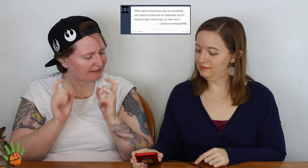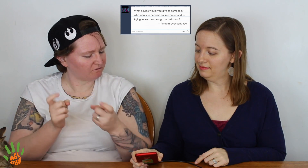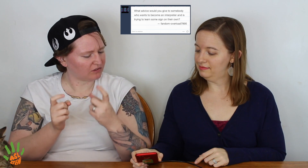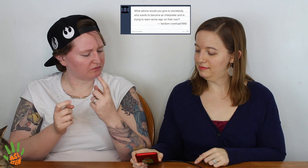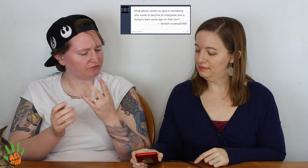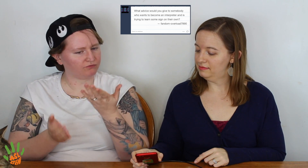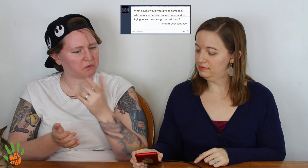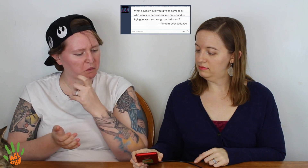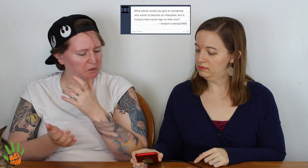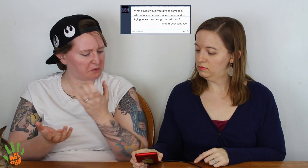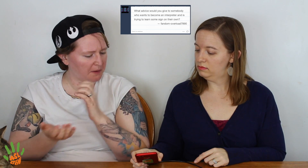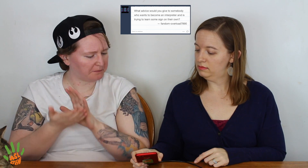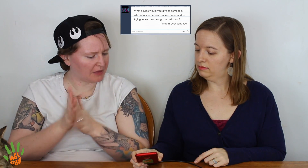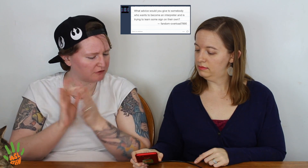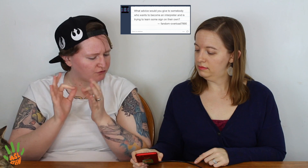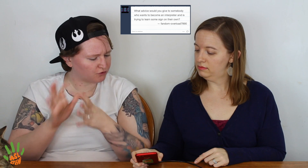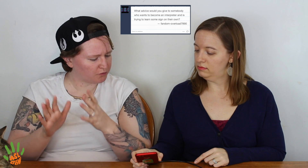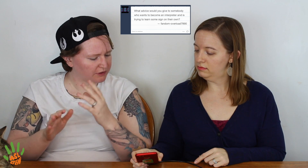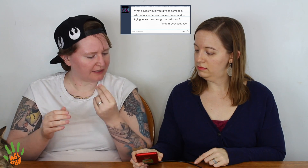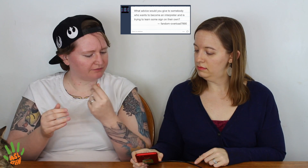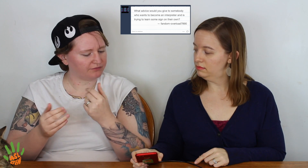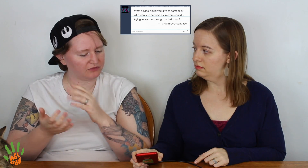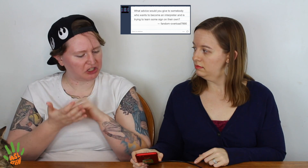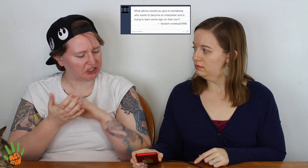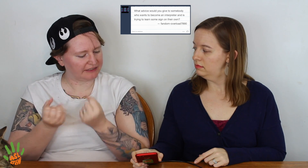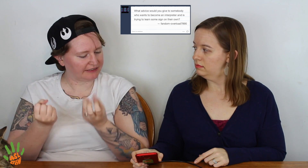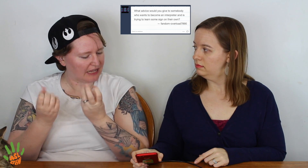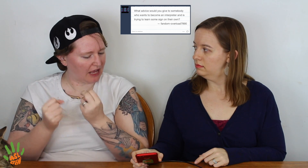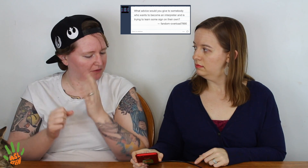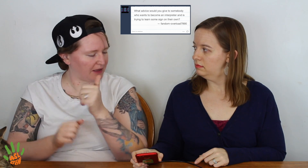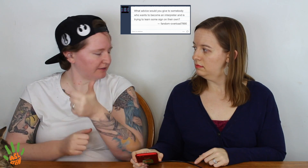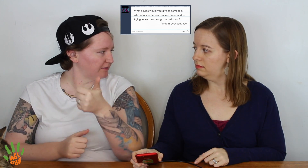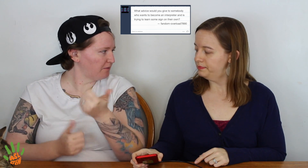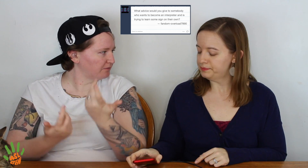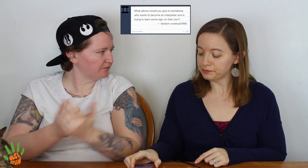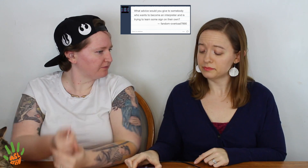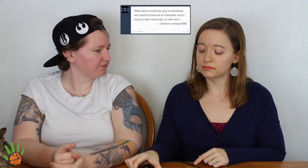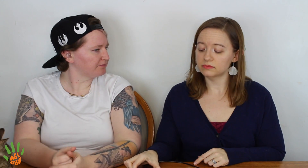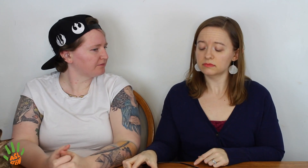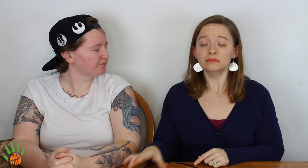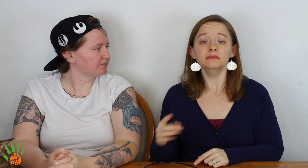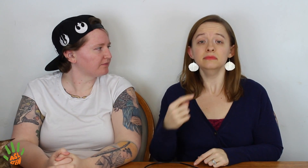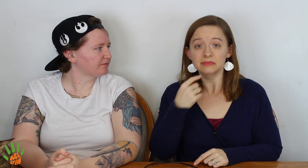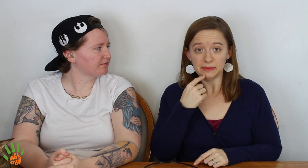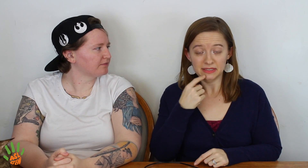"What advice would you give somebody who is trying to become an interpreter and is trying to learn sign language by themselves?"